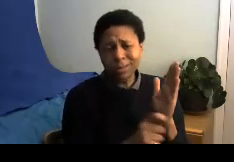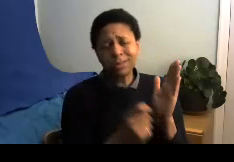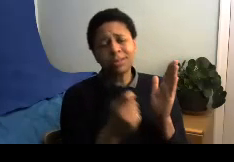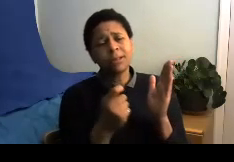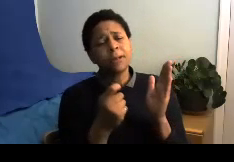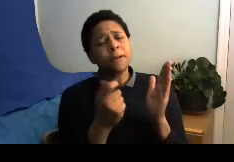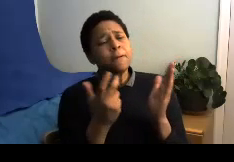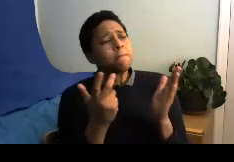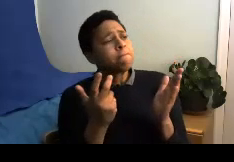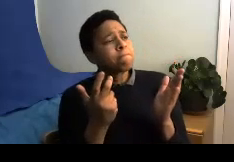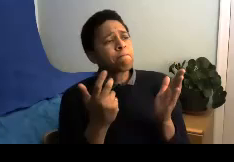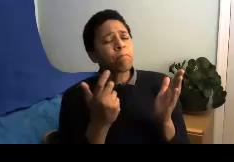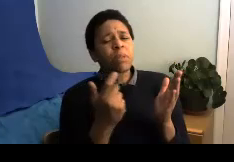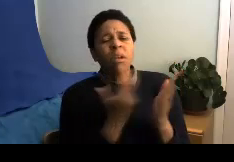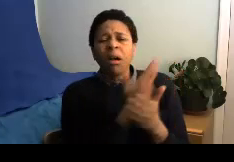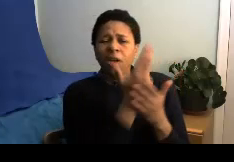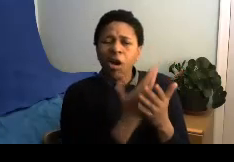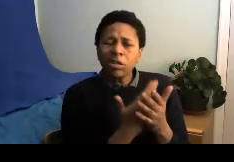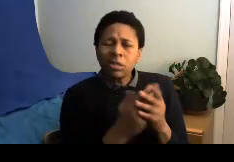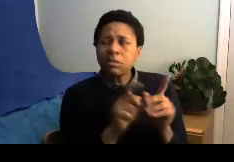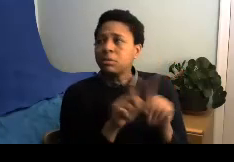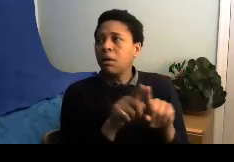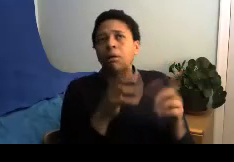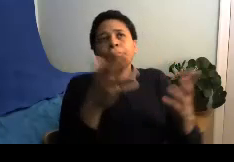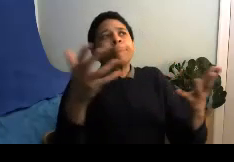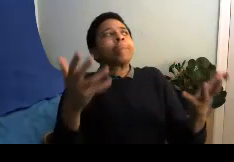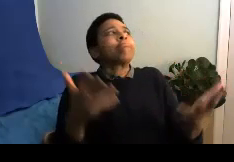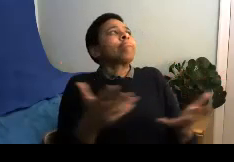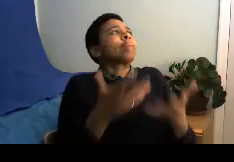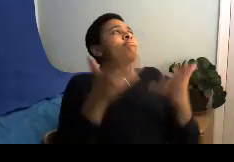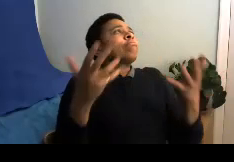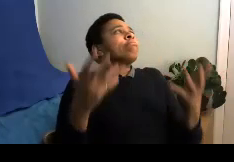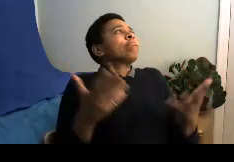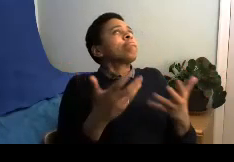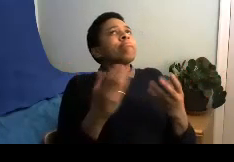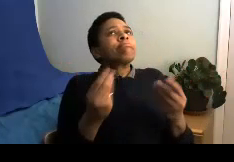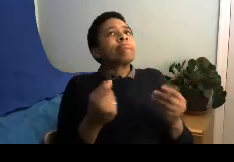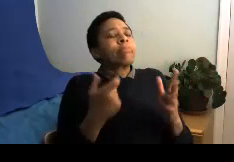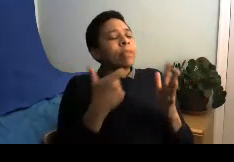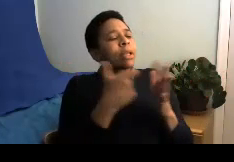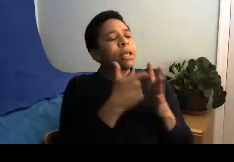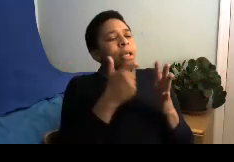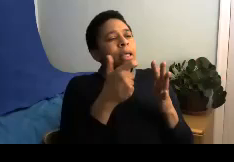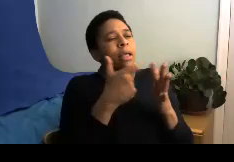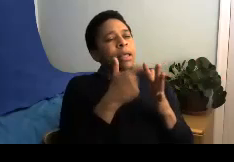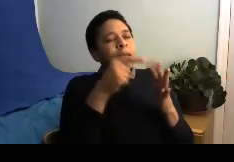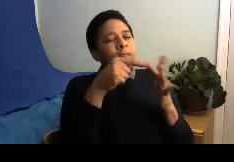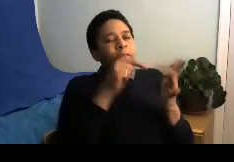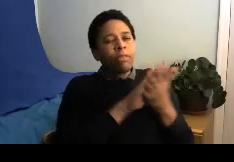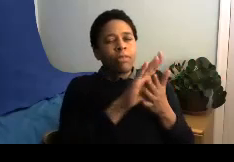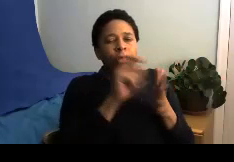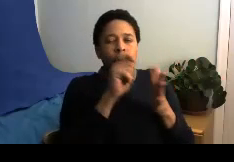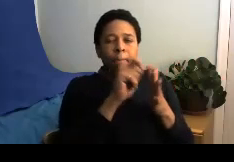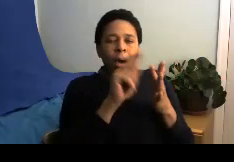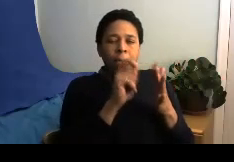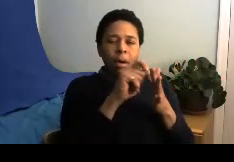uhm, artists like Keith Piper, and Claudette Johnson, who were